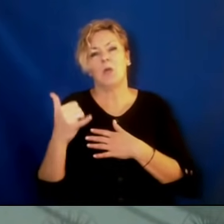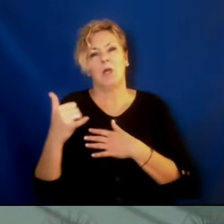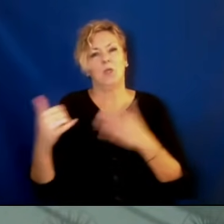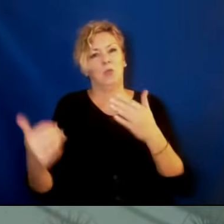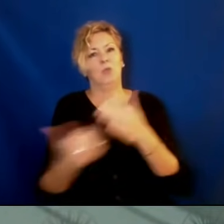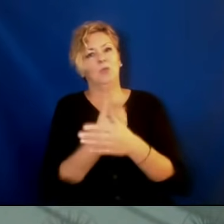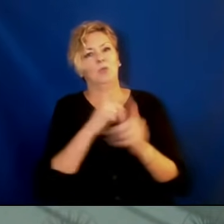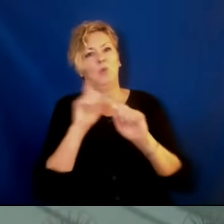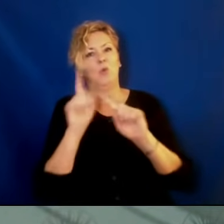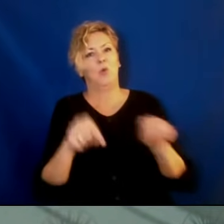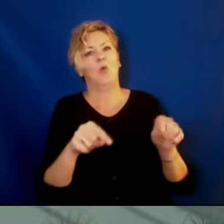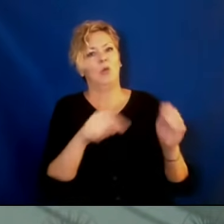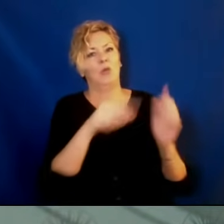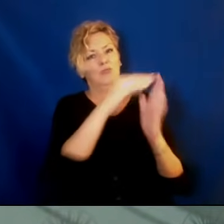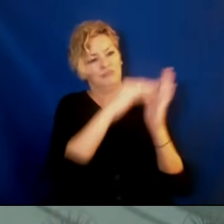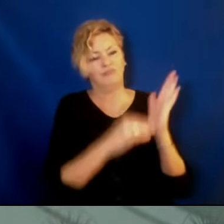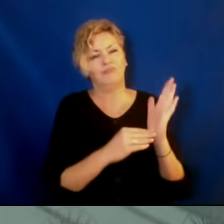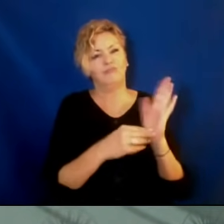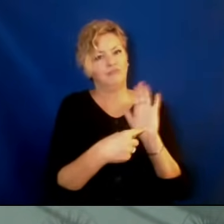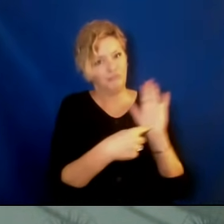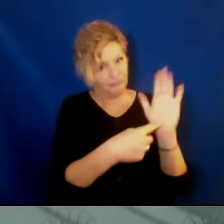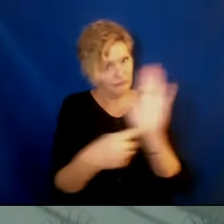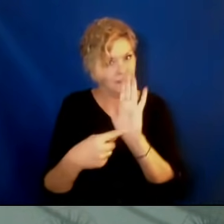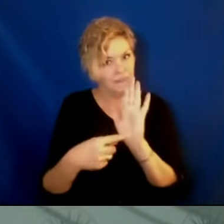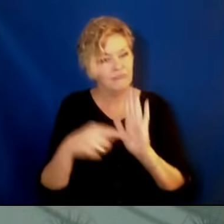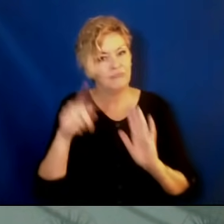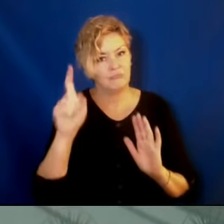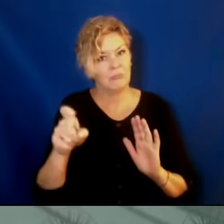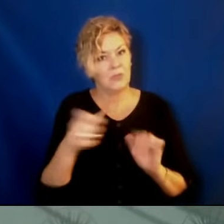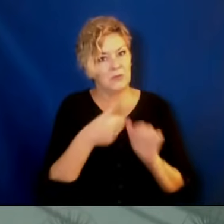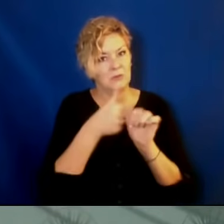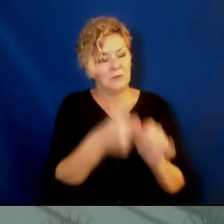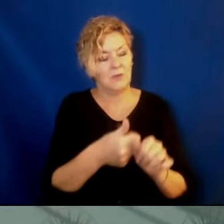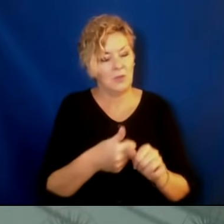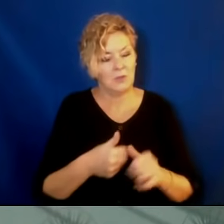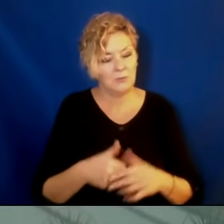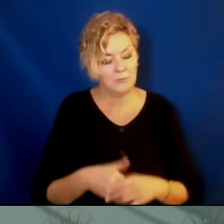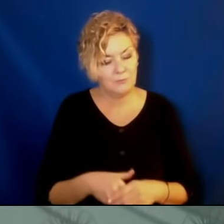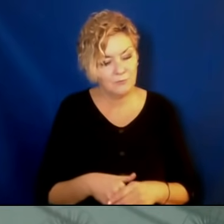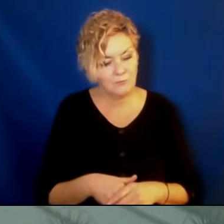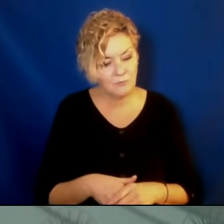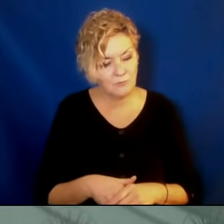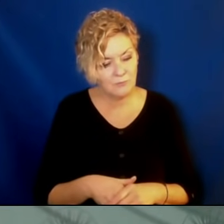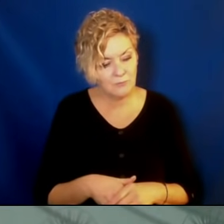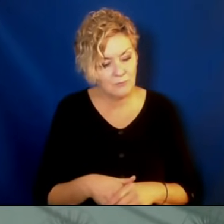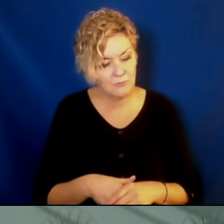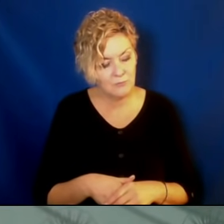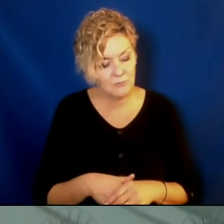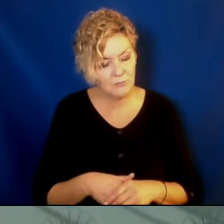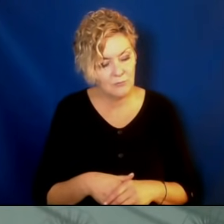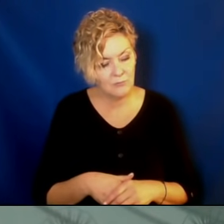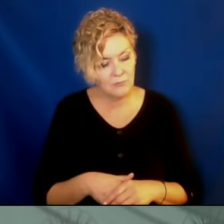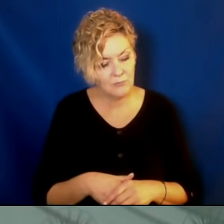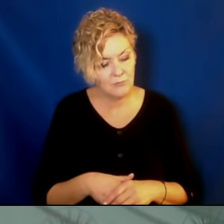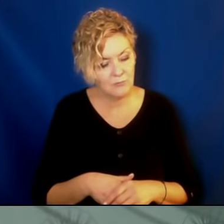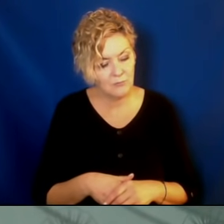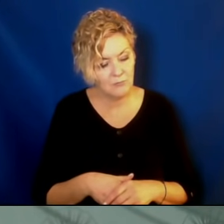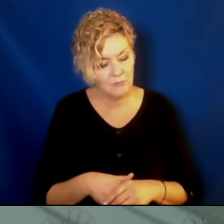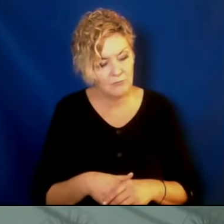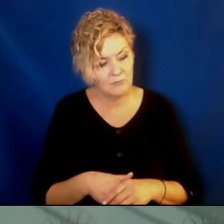and so we took action on that gave a very clear change in what is the law with respect to such events last Monday.